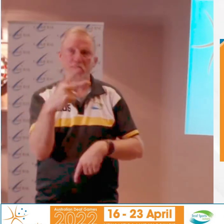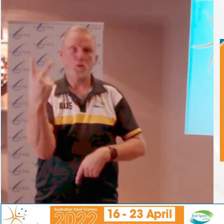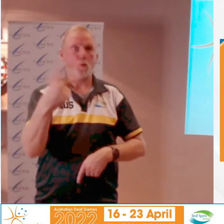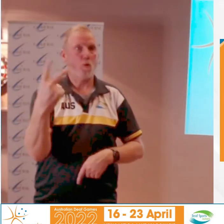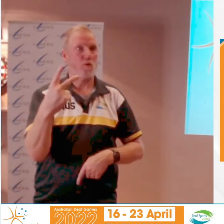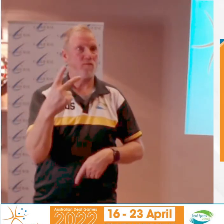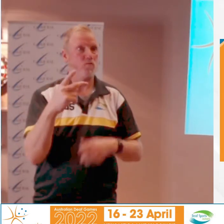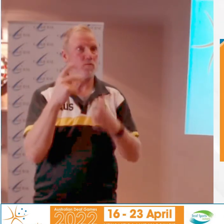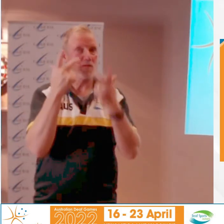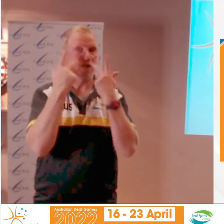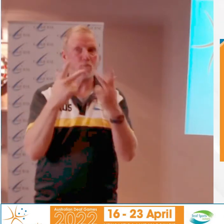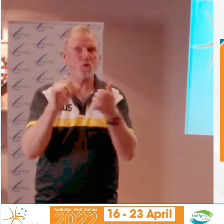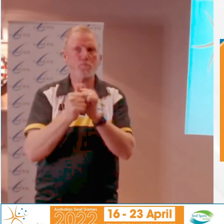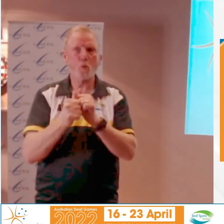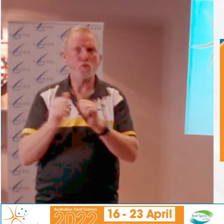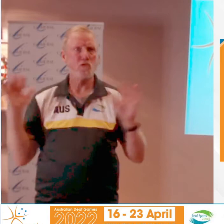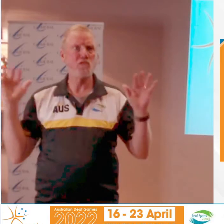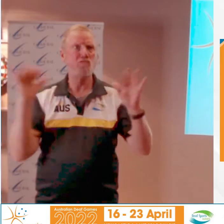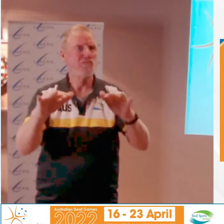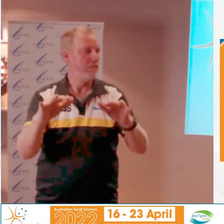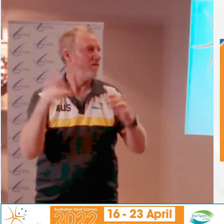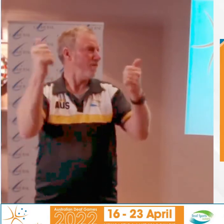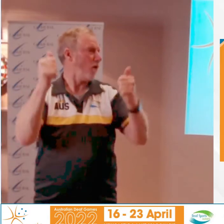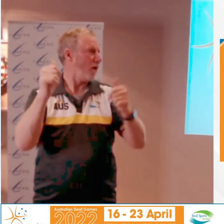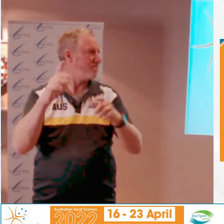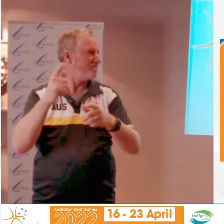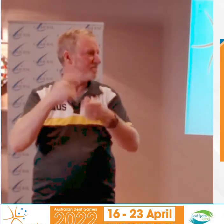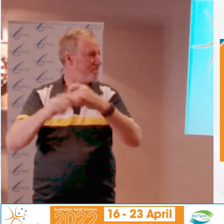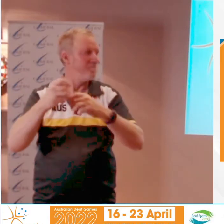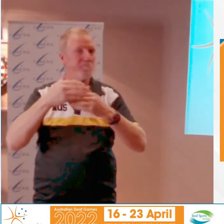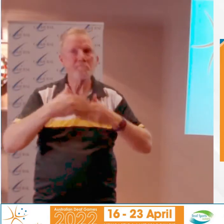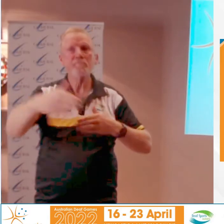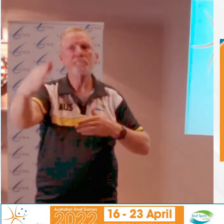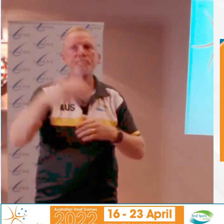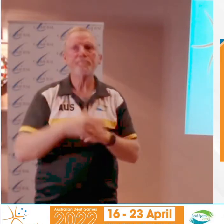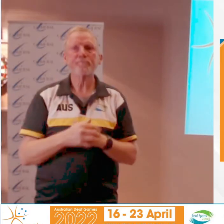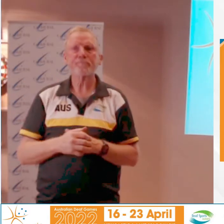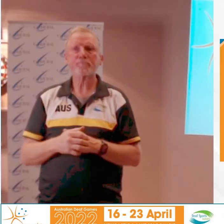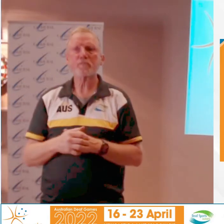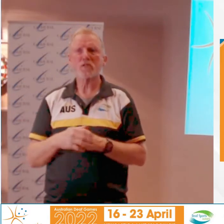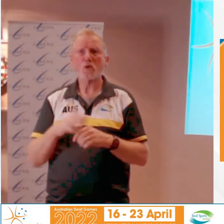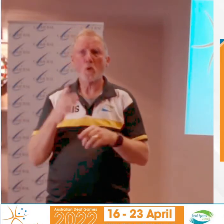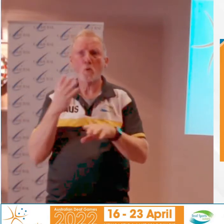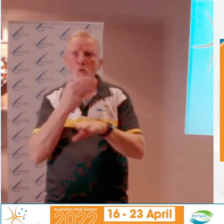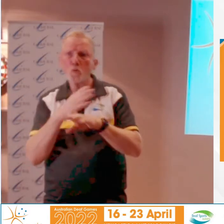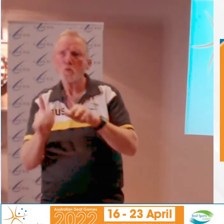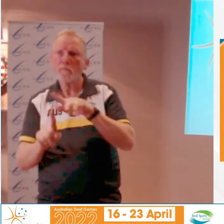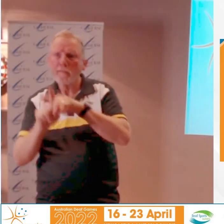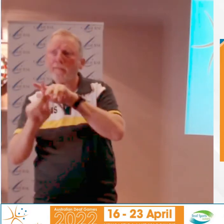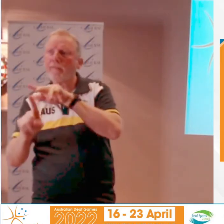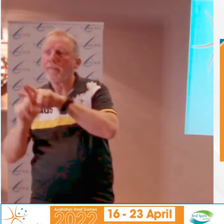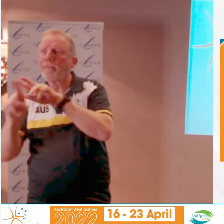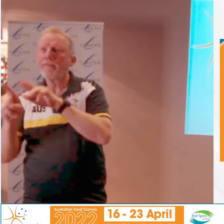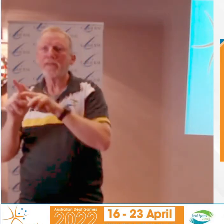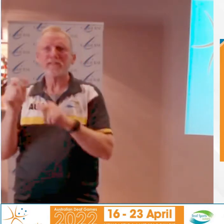was a demonstration sport in 2012 and we had great numbers for that and now that's become part of